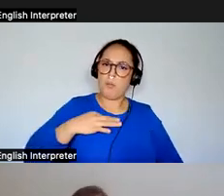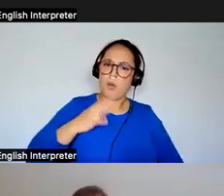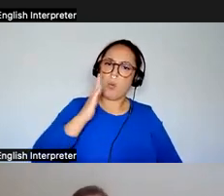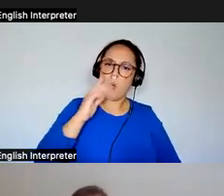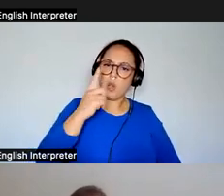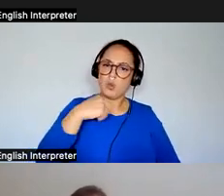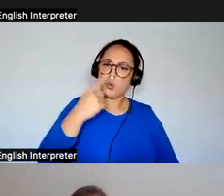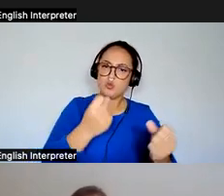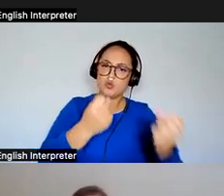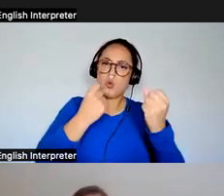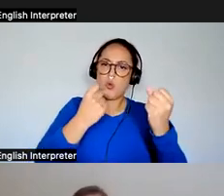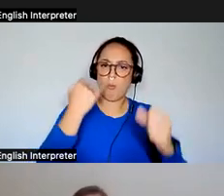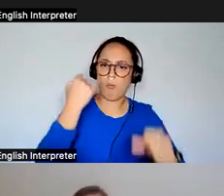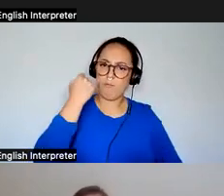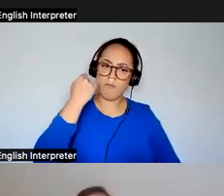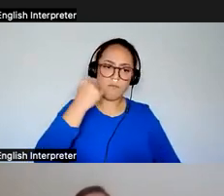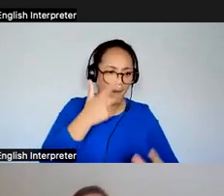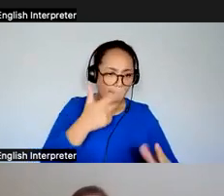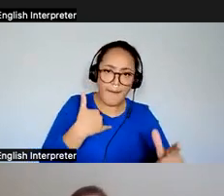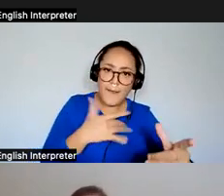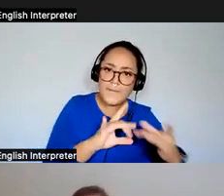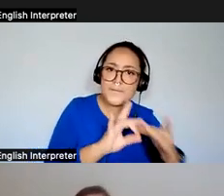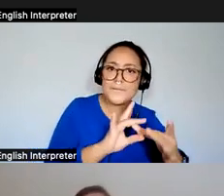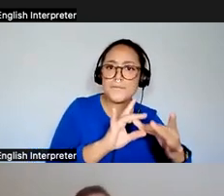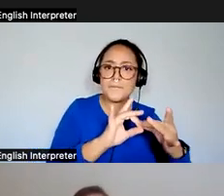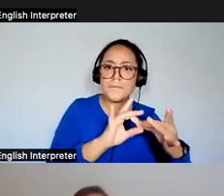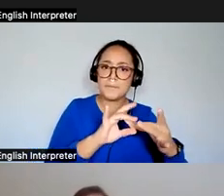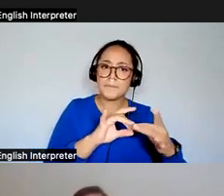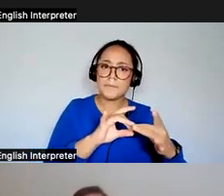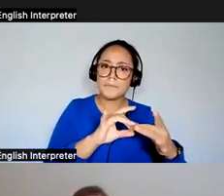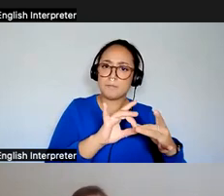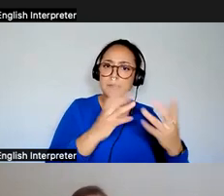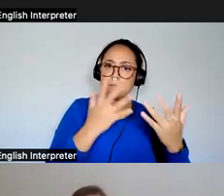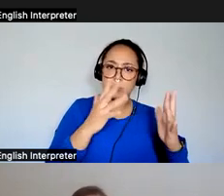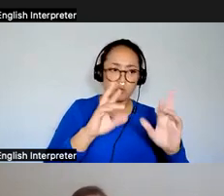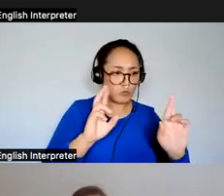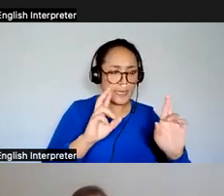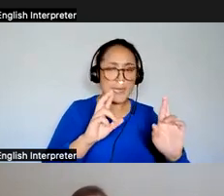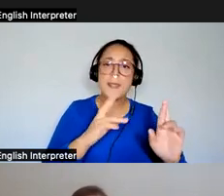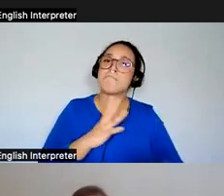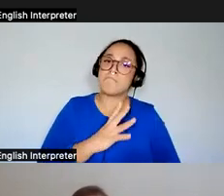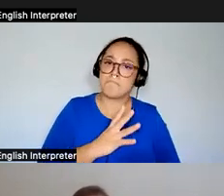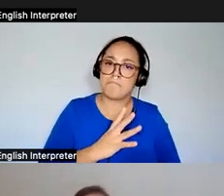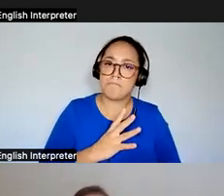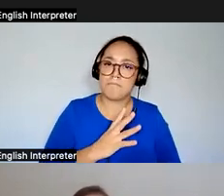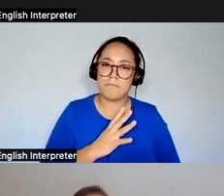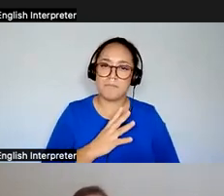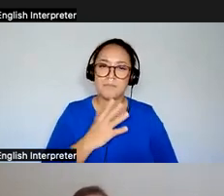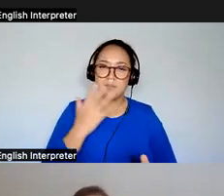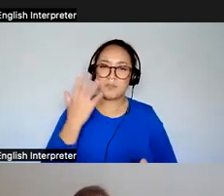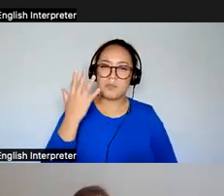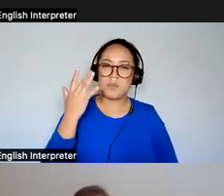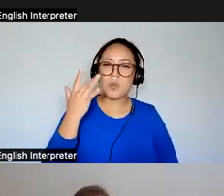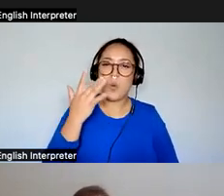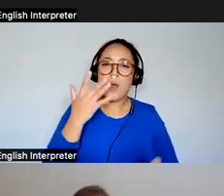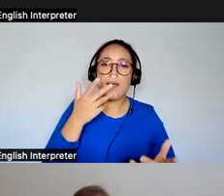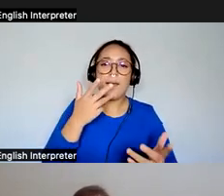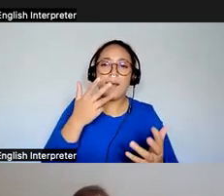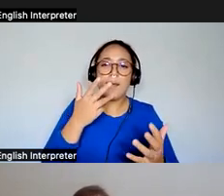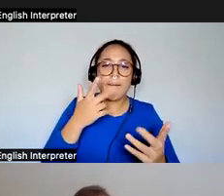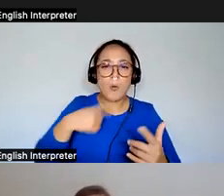And generally speaking, what, like, what is it that drives you to make projects in, in